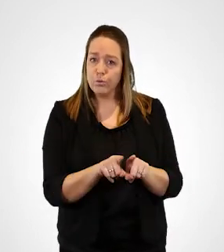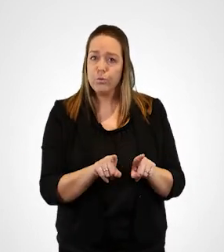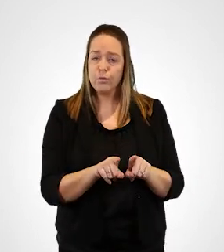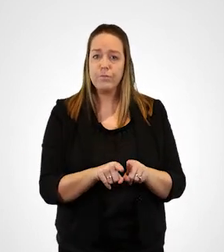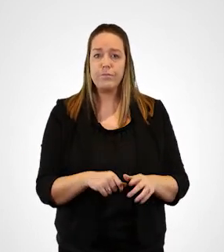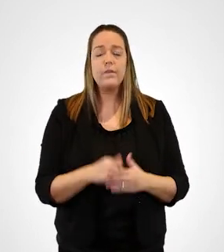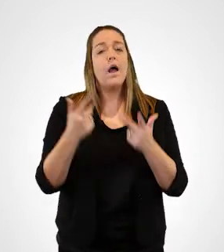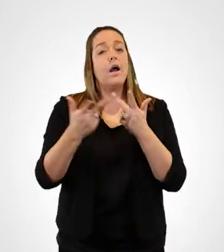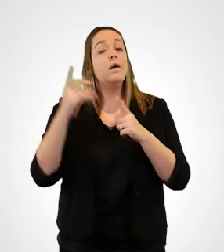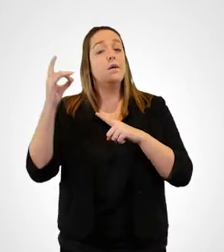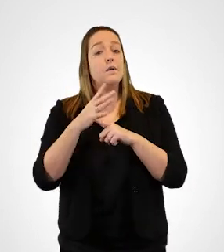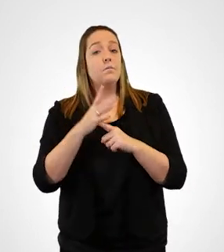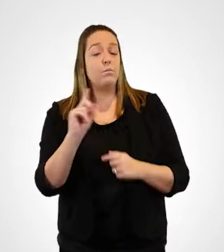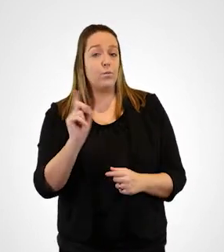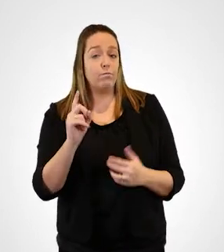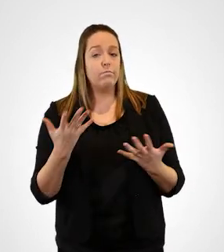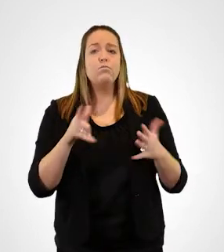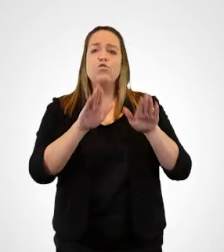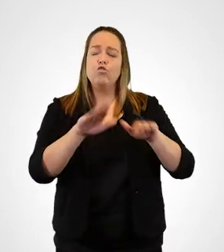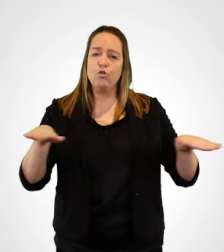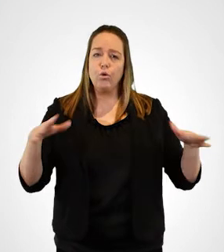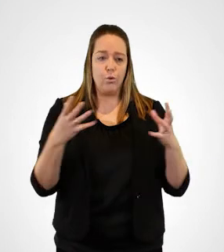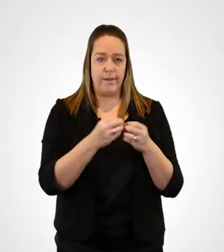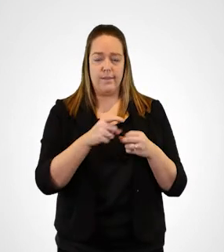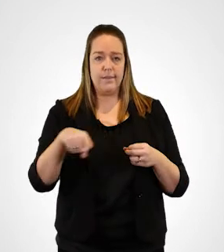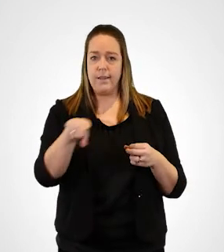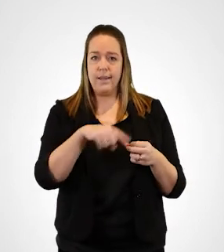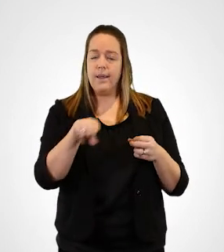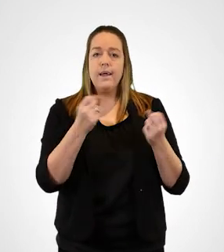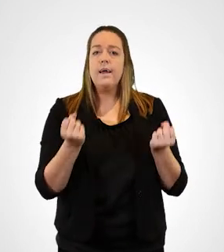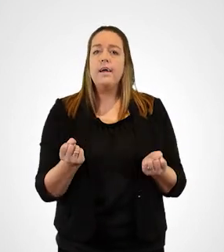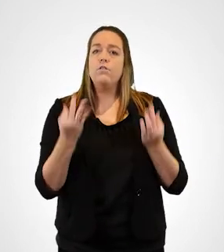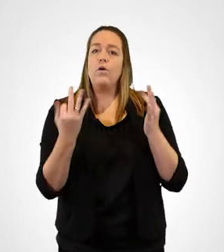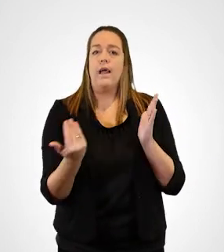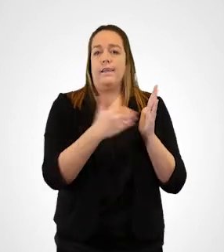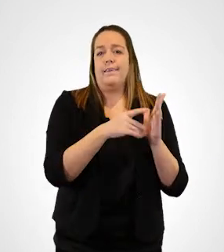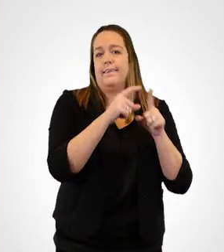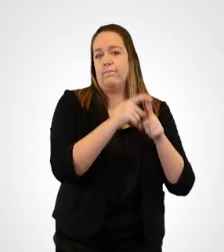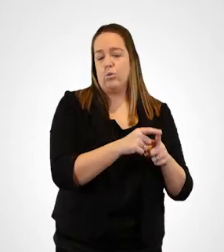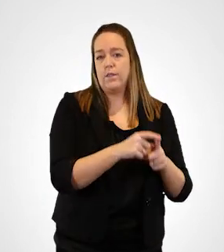And the other thing that I think is important is that we're looking at children who don't have additional difficulties